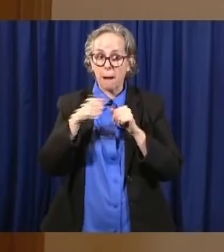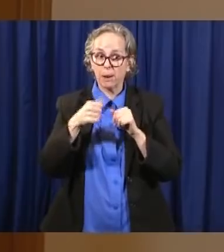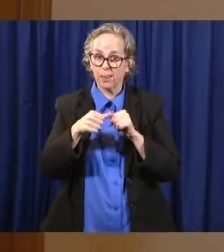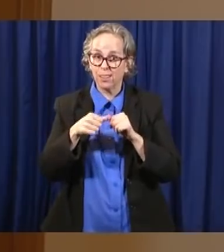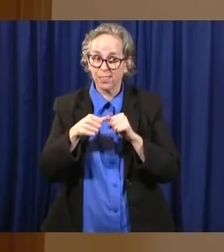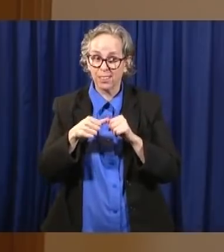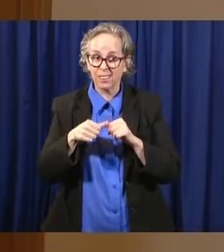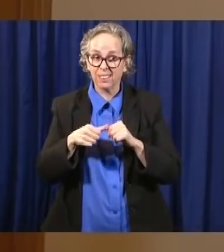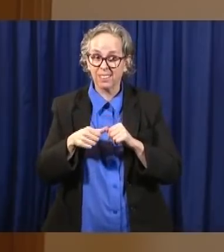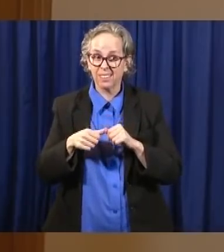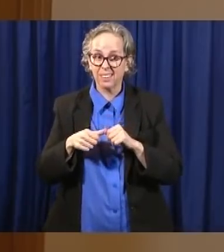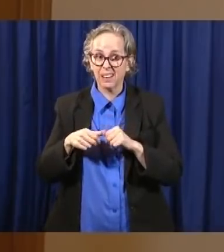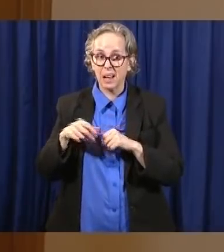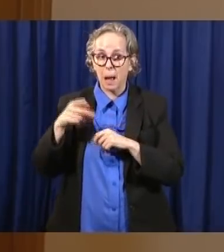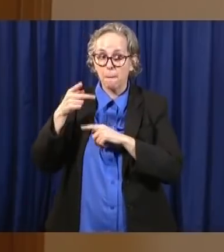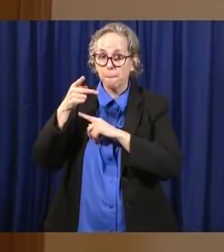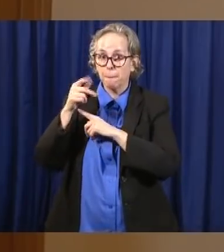BACK TO THE VERY BEGINNING